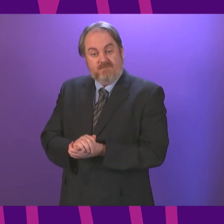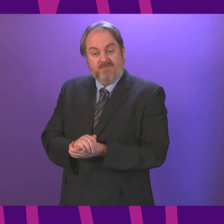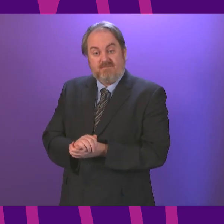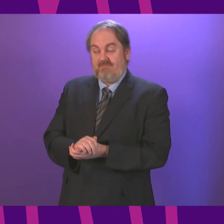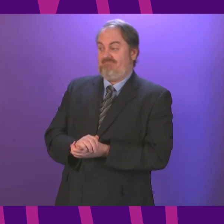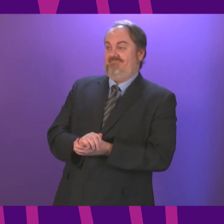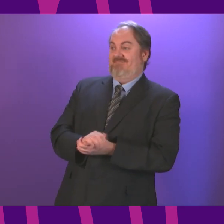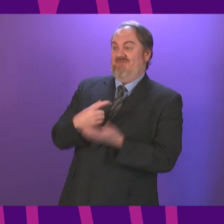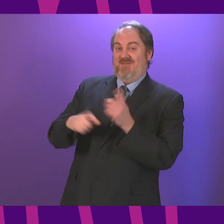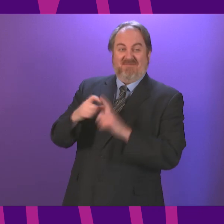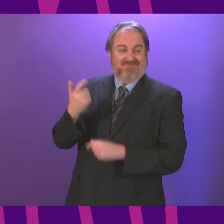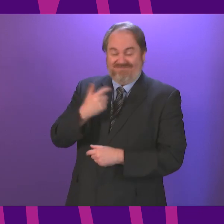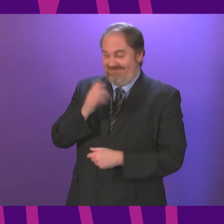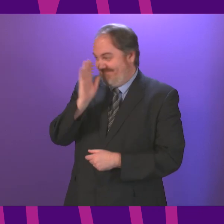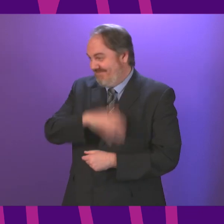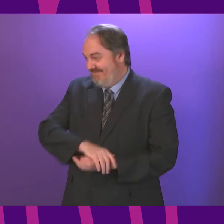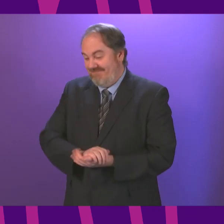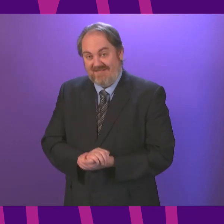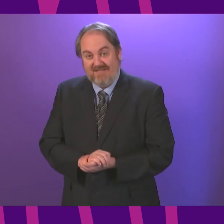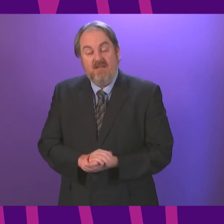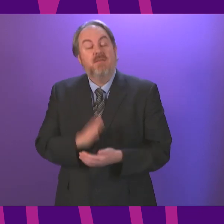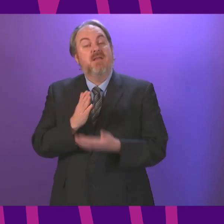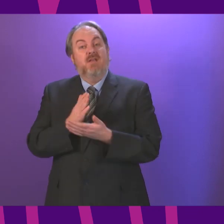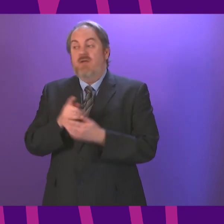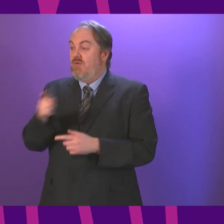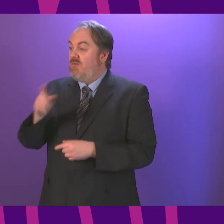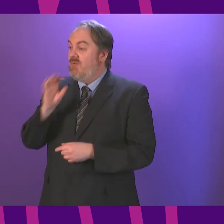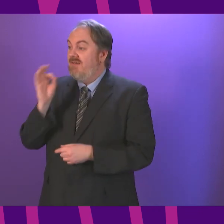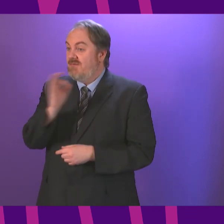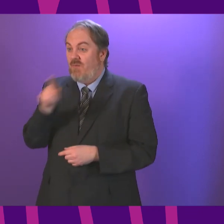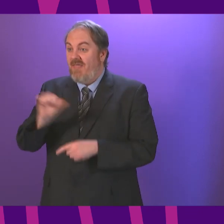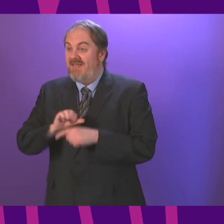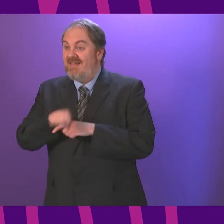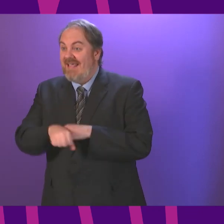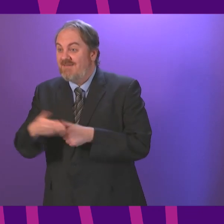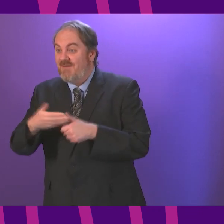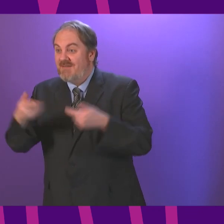she was trying to persuade people that she was the next First Minister. That did not